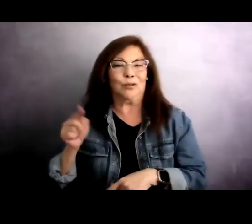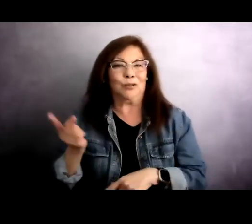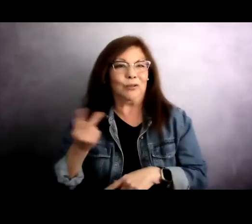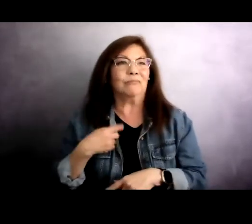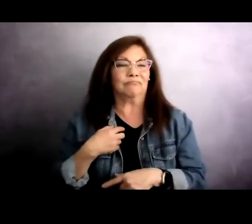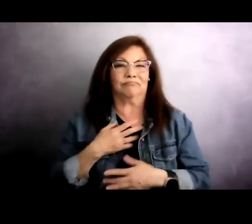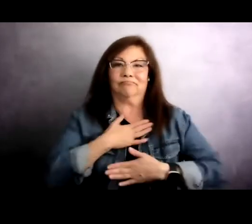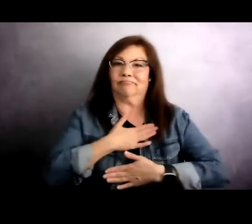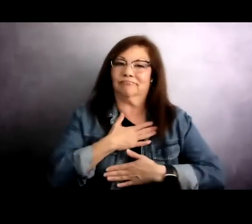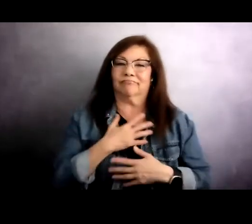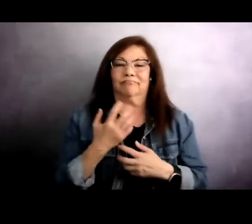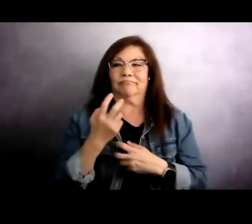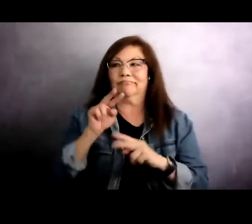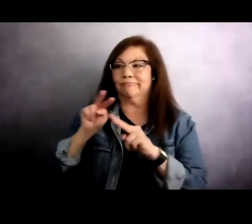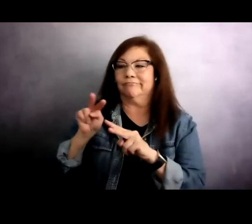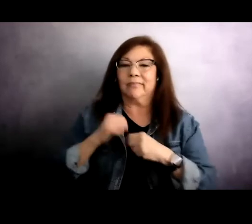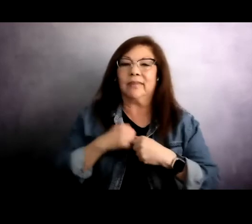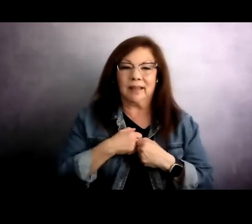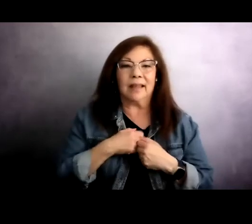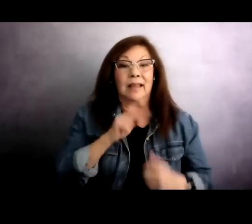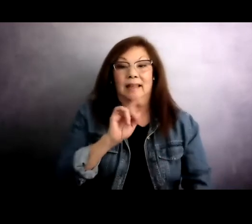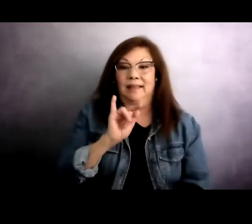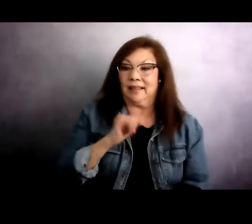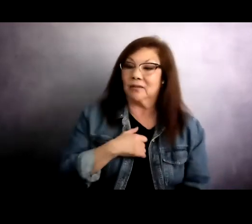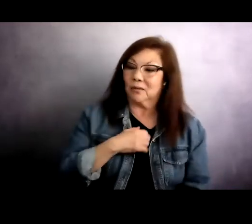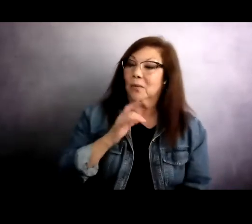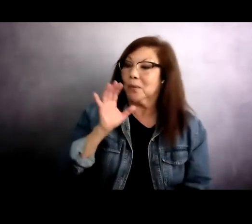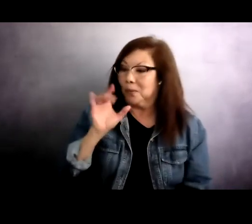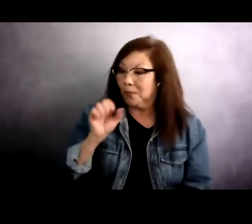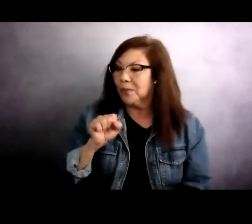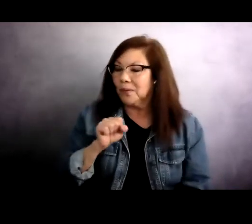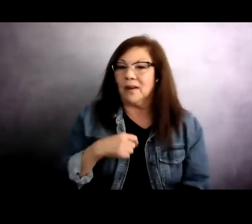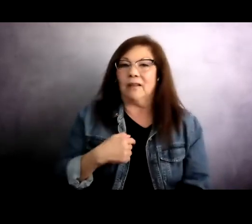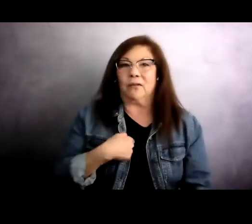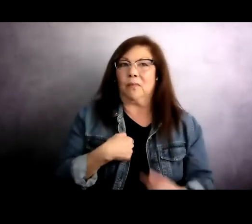could tell that Nick was quite taken by the pitch with the tick. At one part, I only wondered if I should clap.